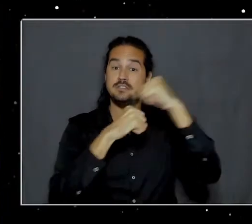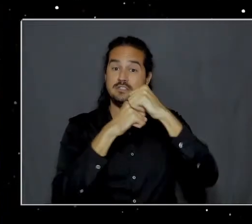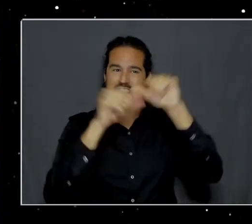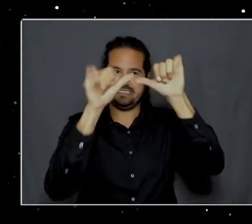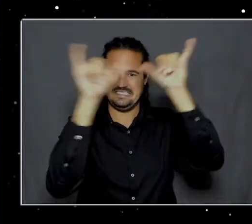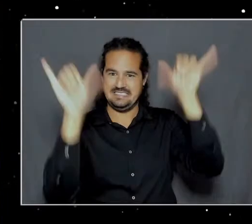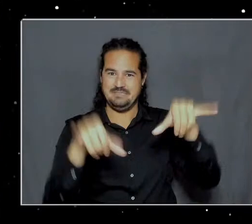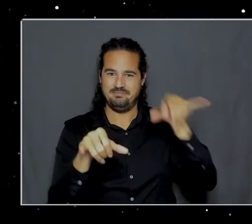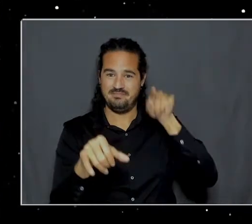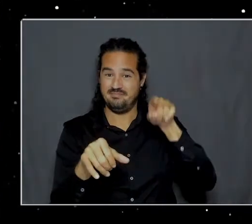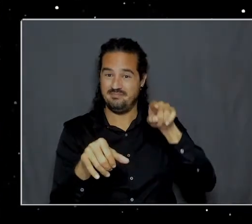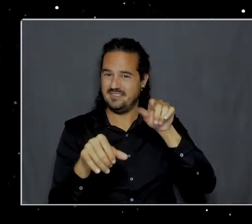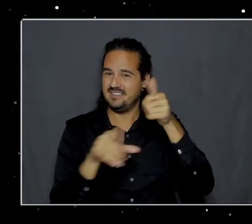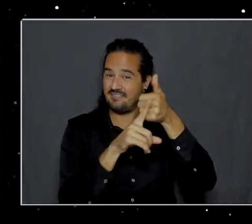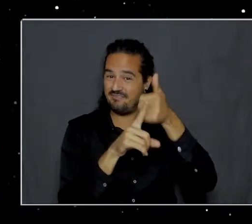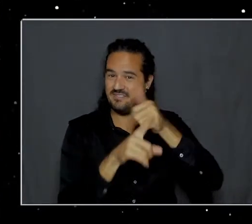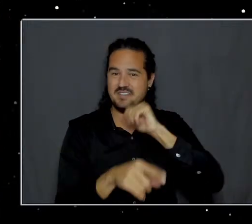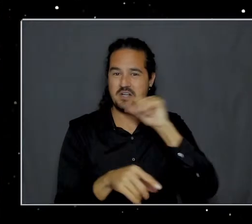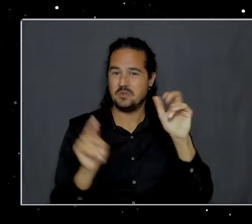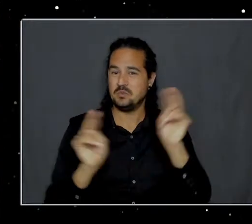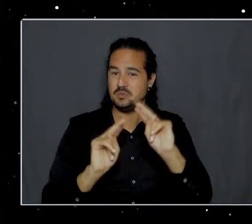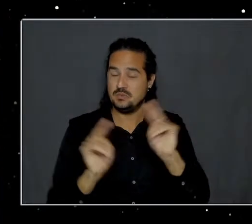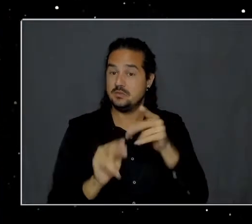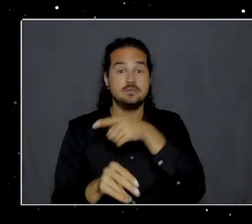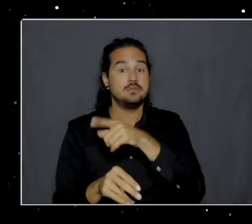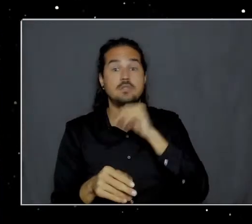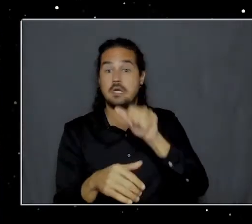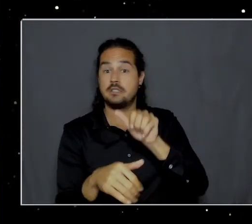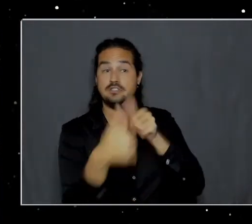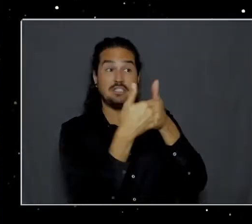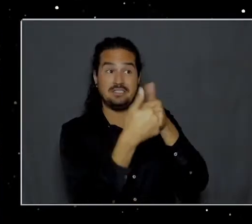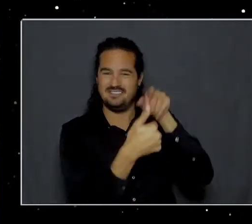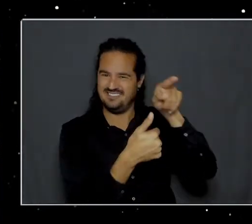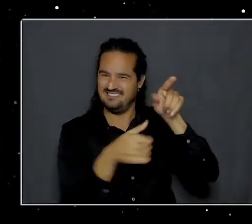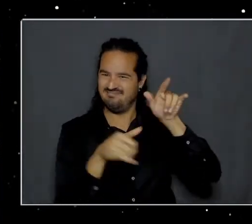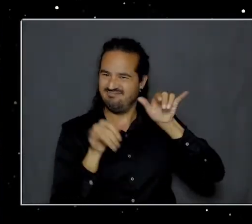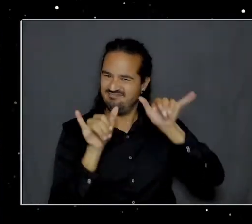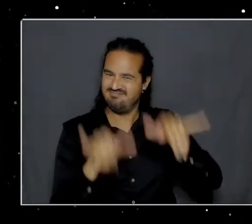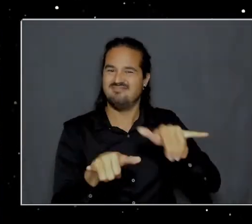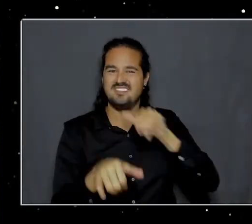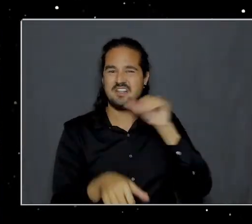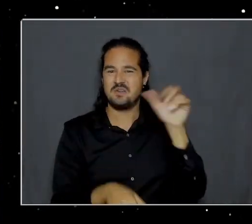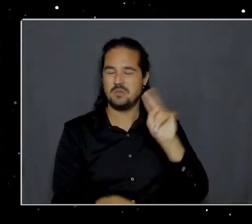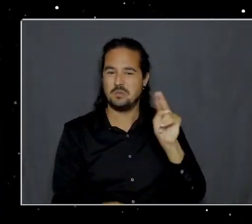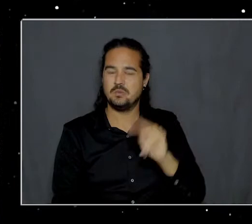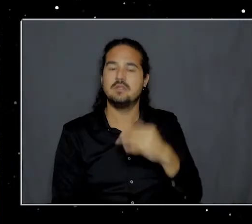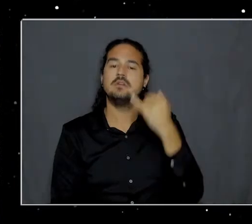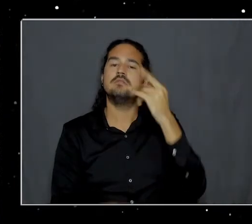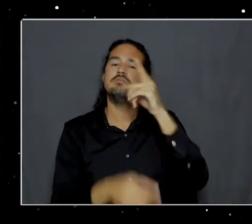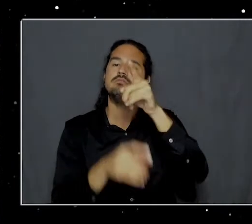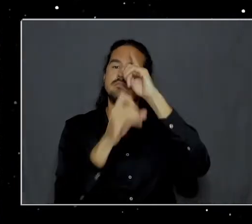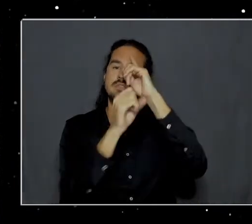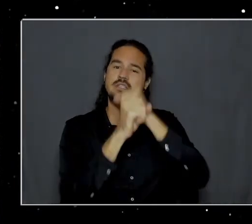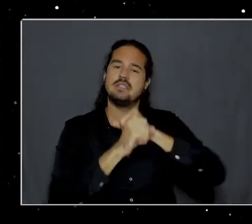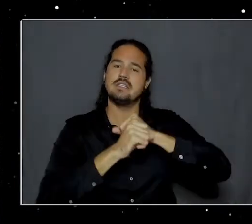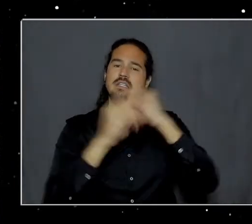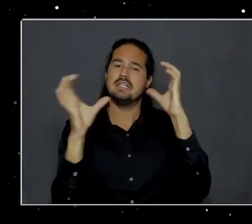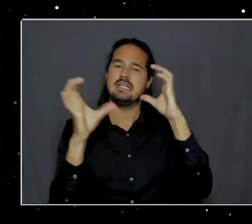NEUTRAL. IF YOU'RE GOING TO CHALLENGE THAT, IT'S NOT NEUTRAL.